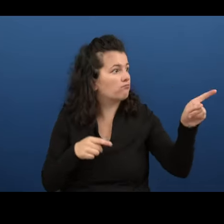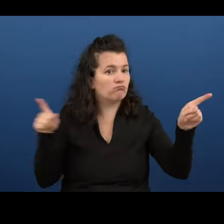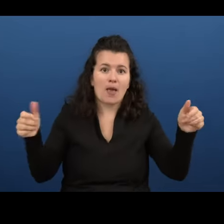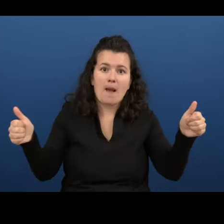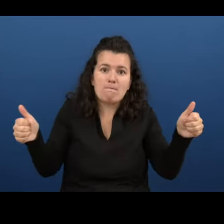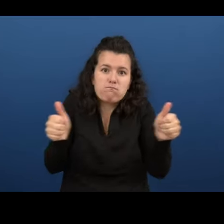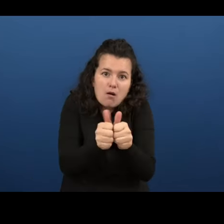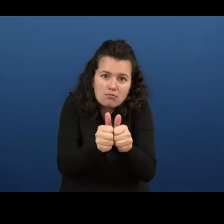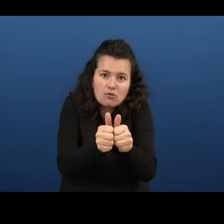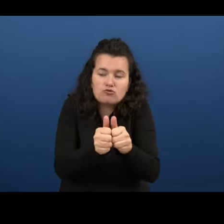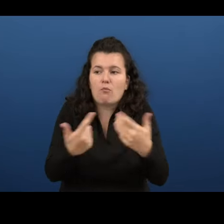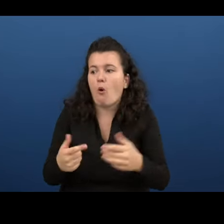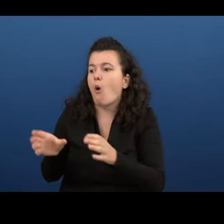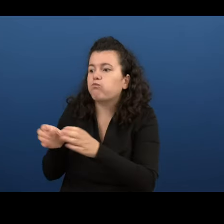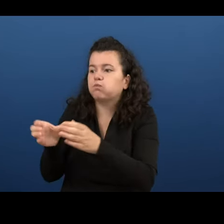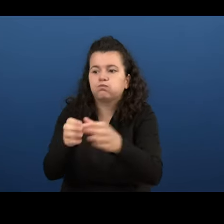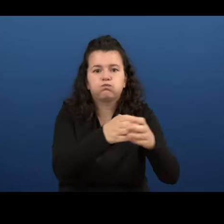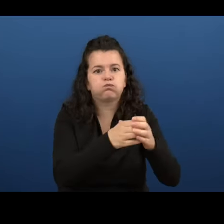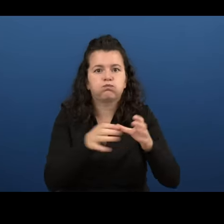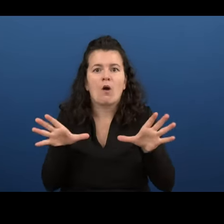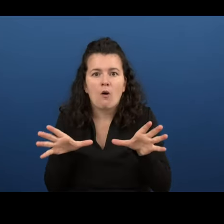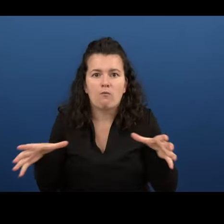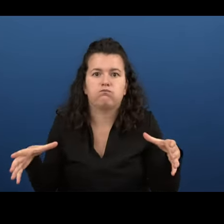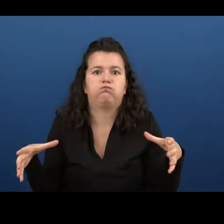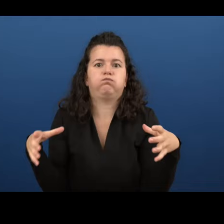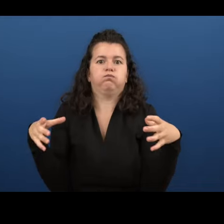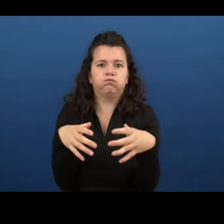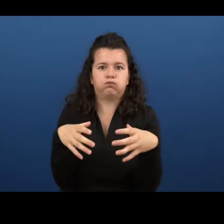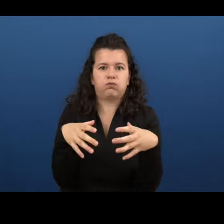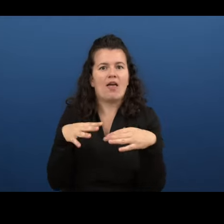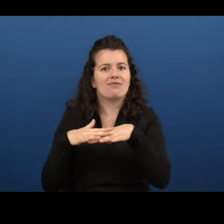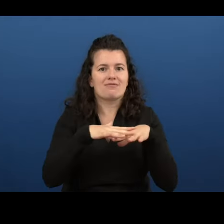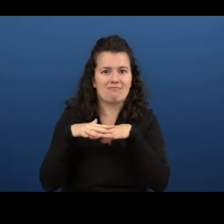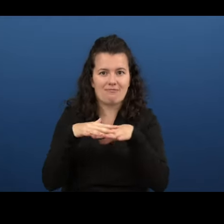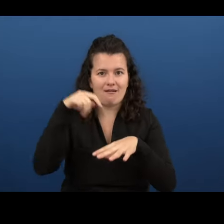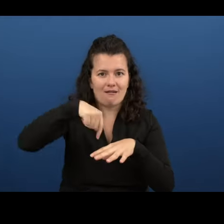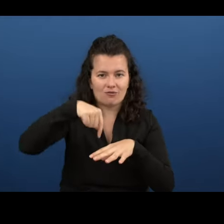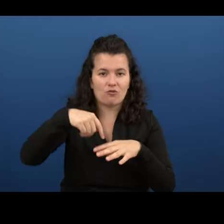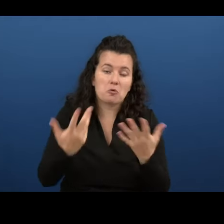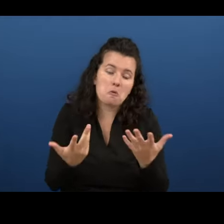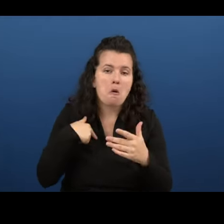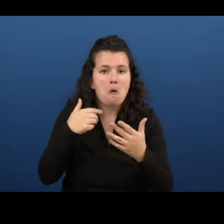networks that companies can use to further improve their disability performance.